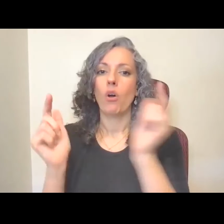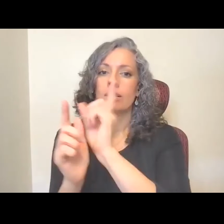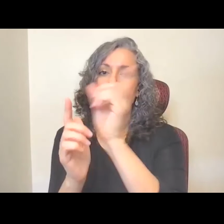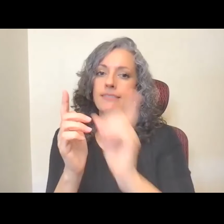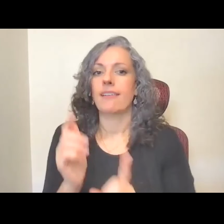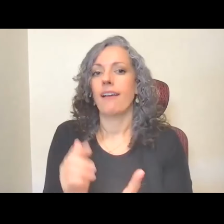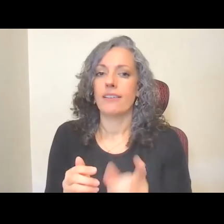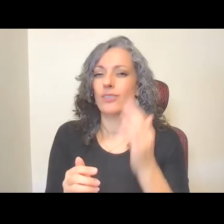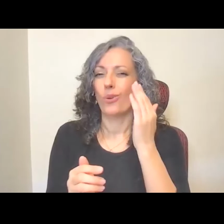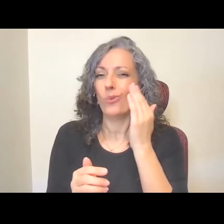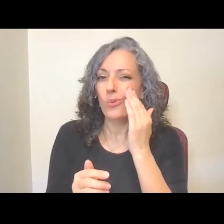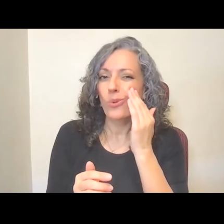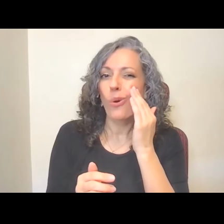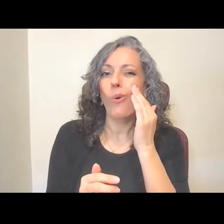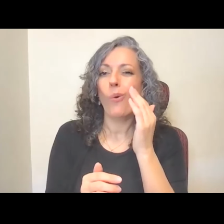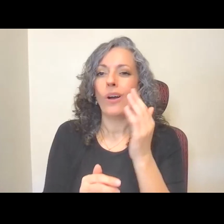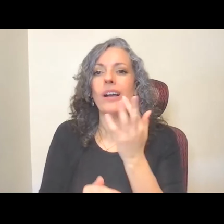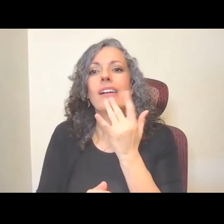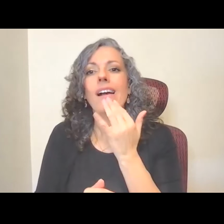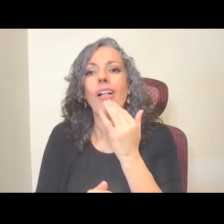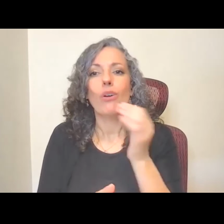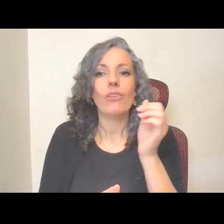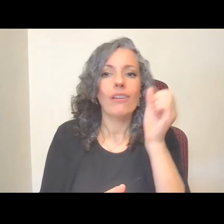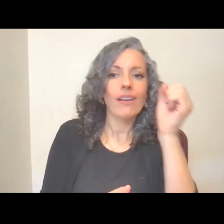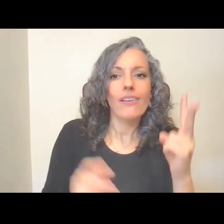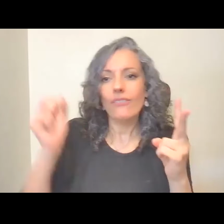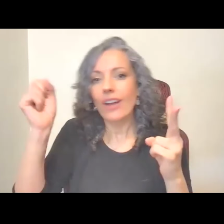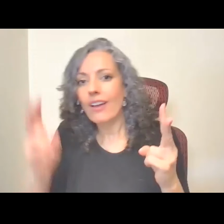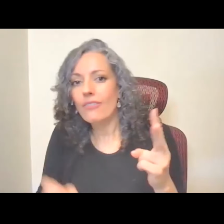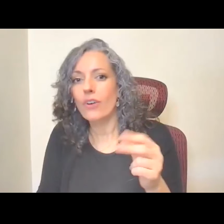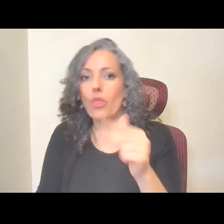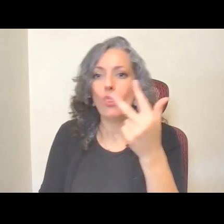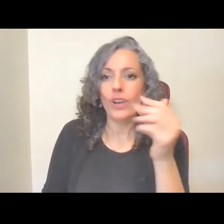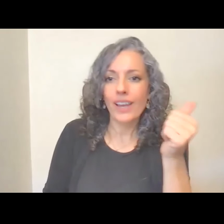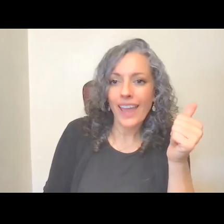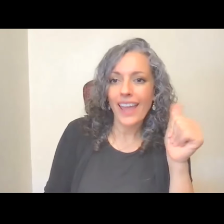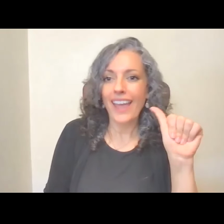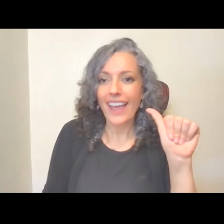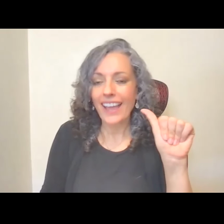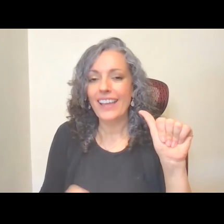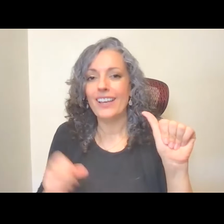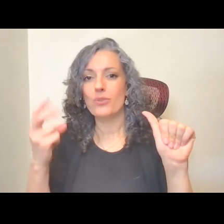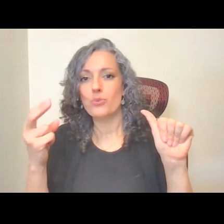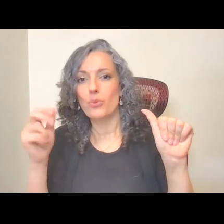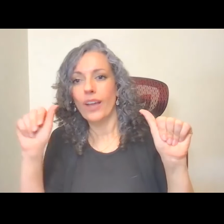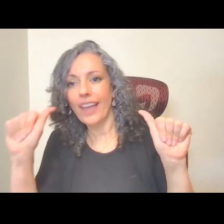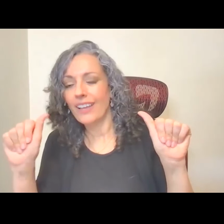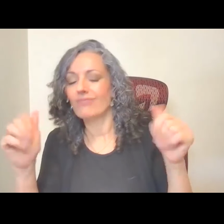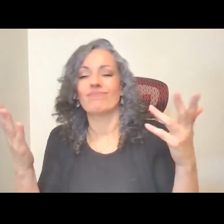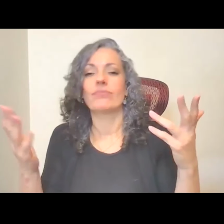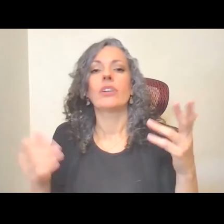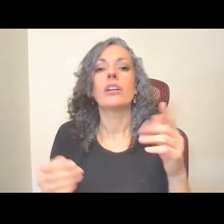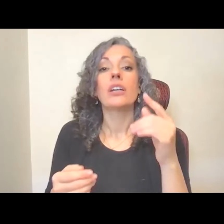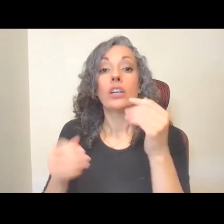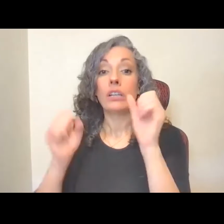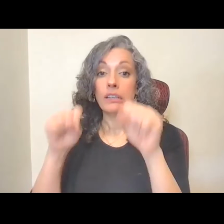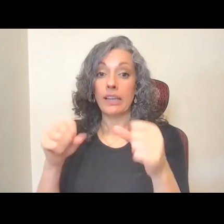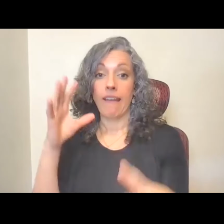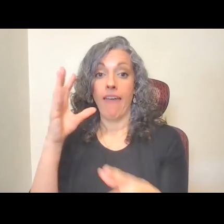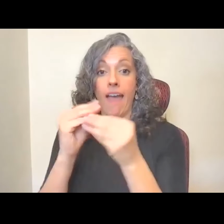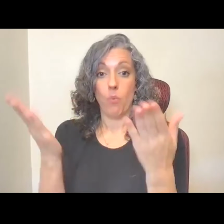ratio - AA or AAA, so if you have documentation also put some examples and explain everything that is